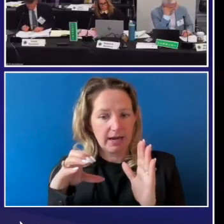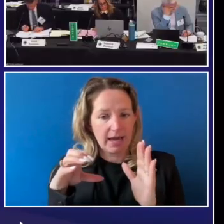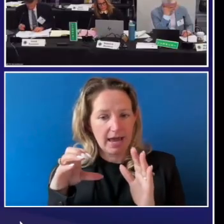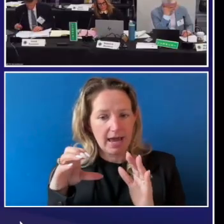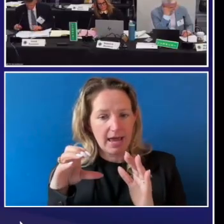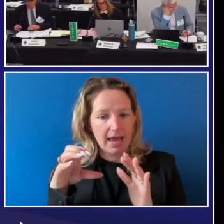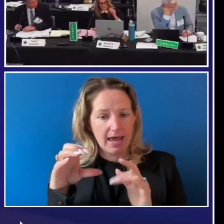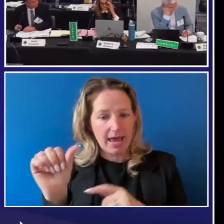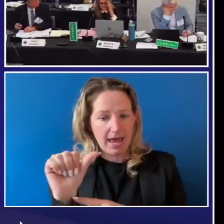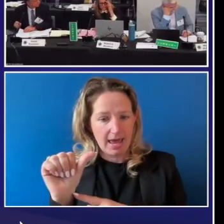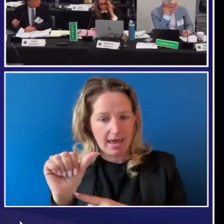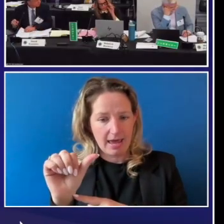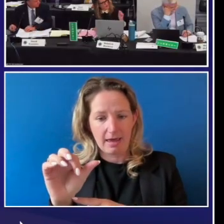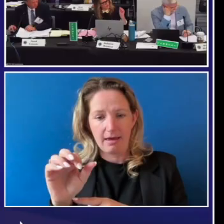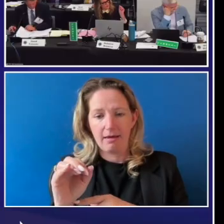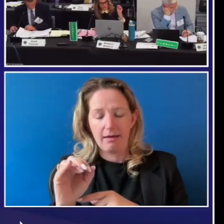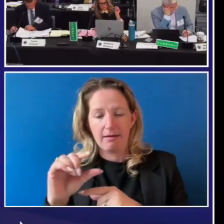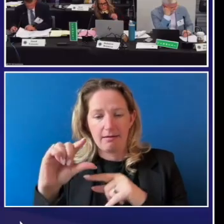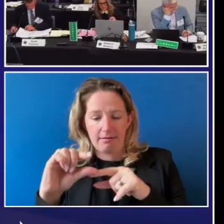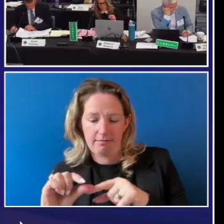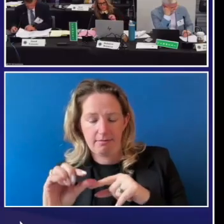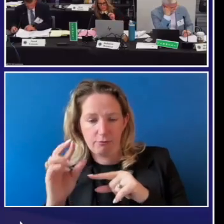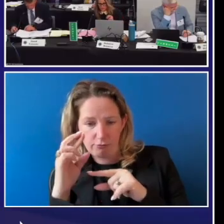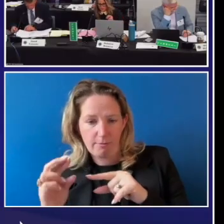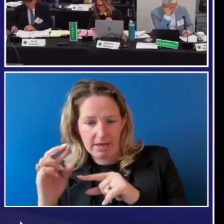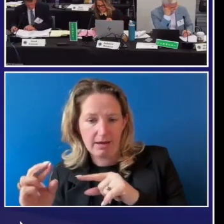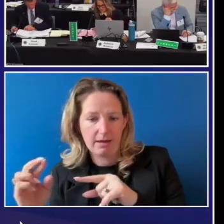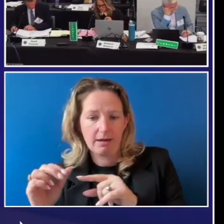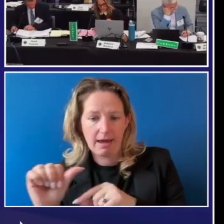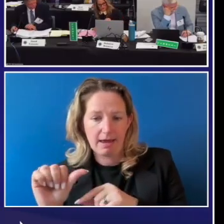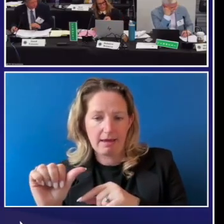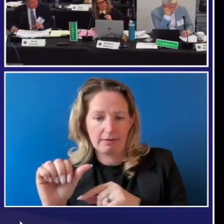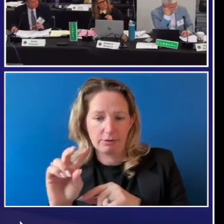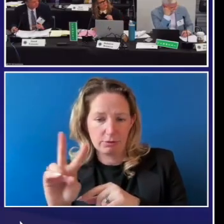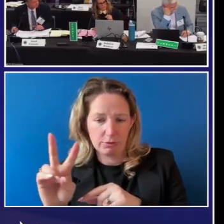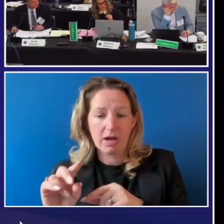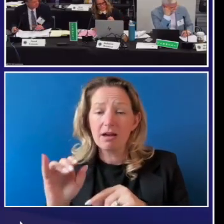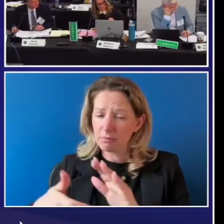Does this require separate incorporation for all programmatic agencies?